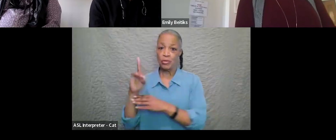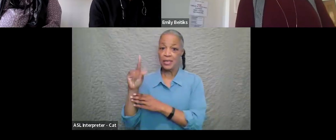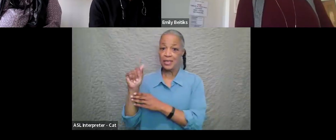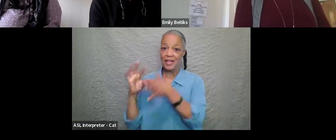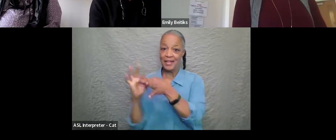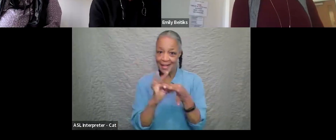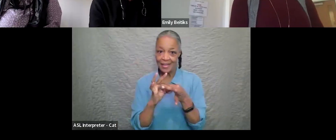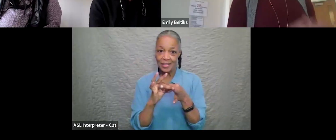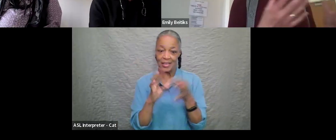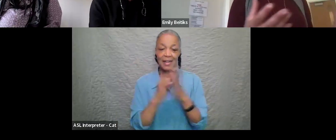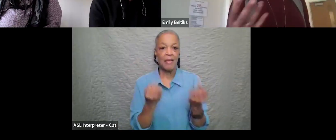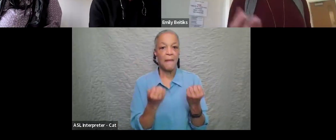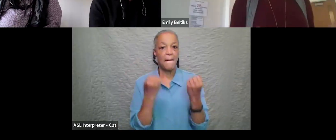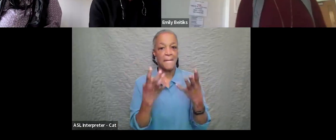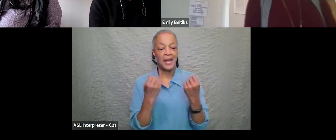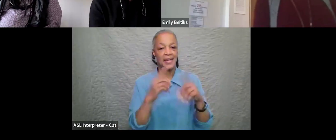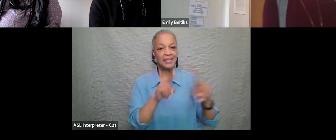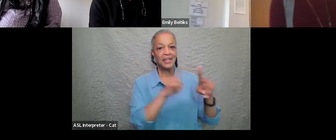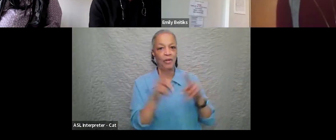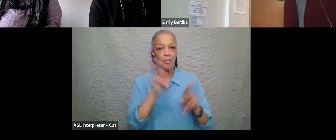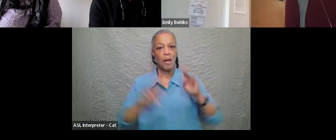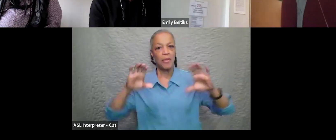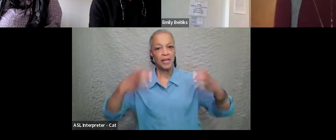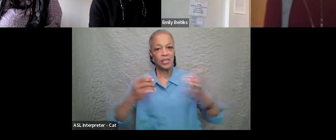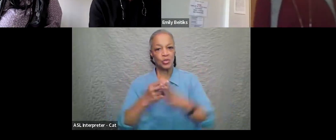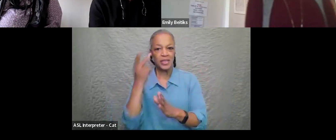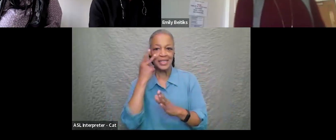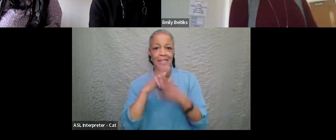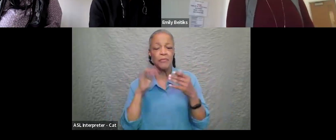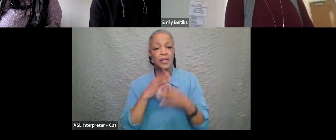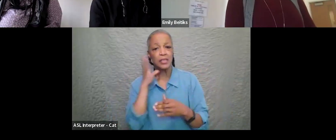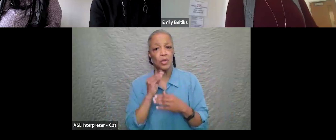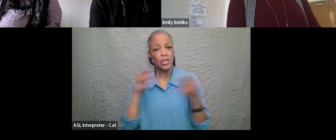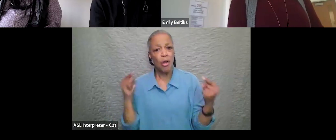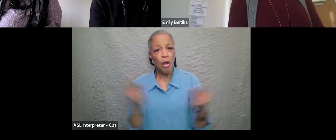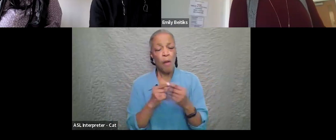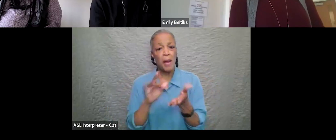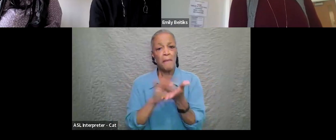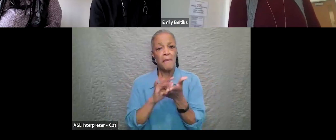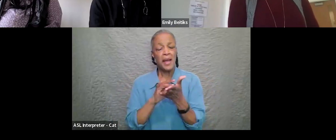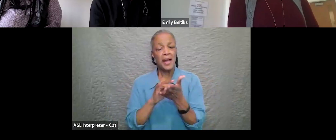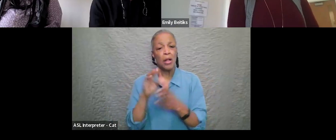as well as the many different populations that we see being harmed by the medical abuses that he brings to light.